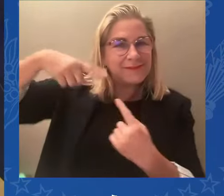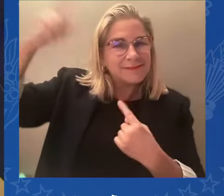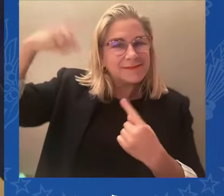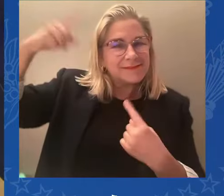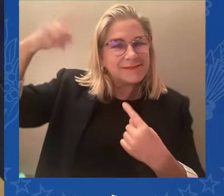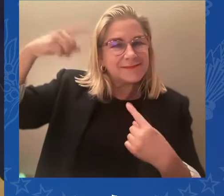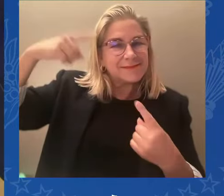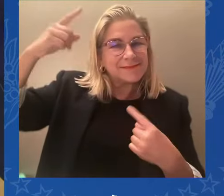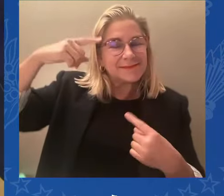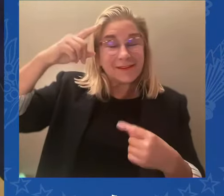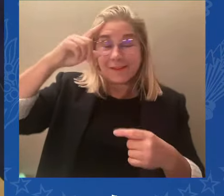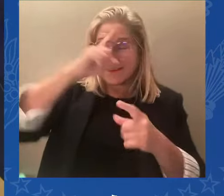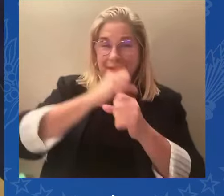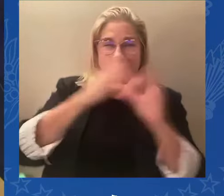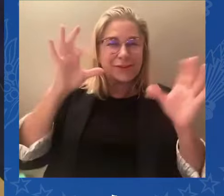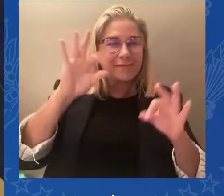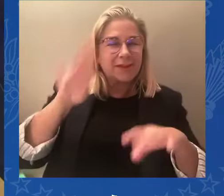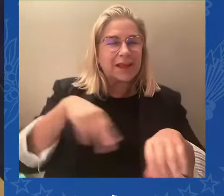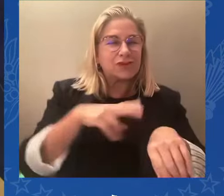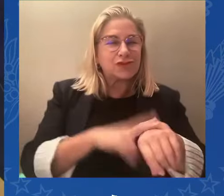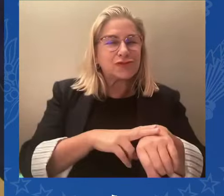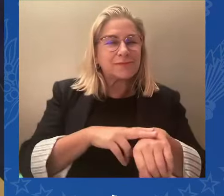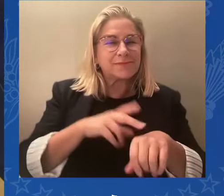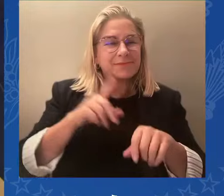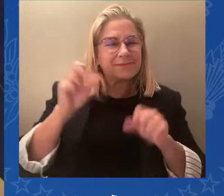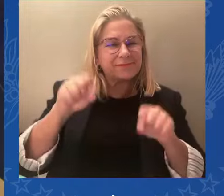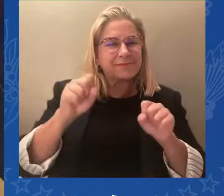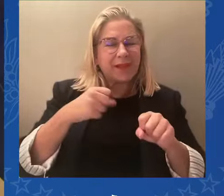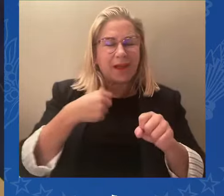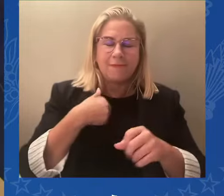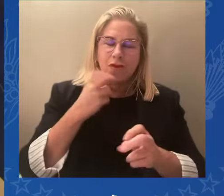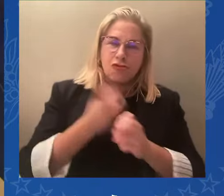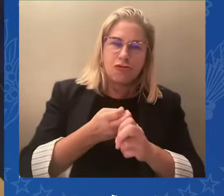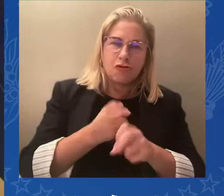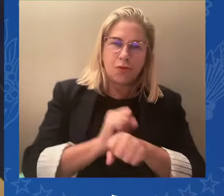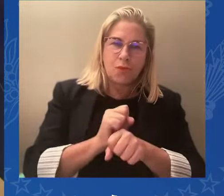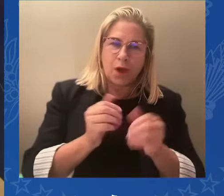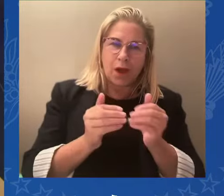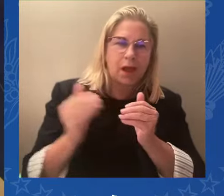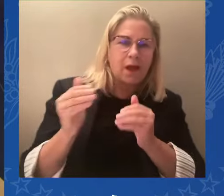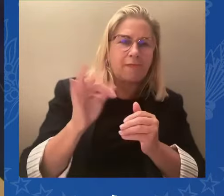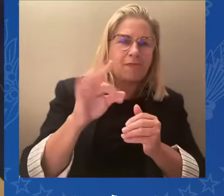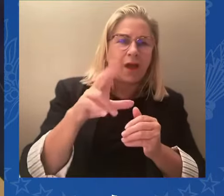but I know we like hard work. Hard work is good work. Hard work is joyful work.